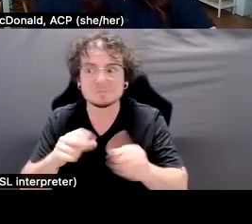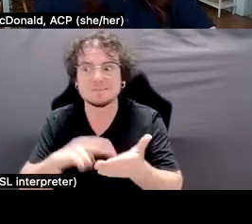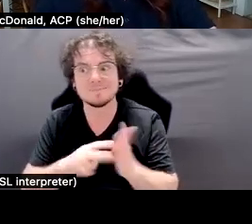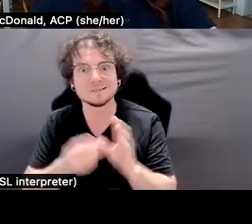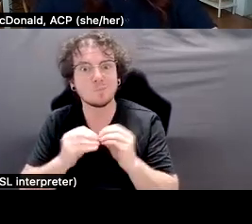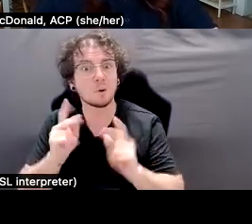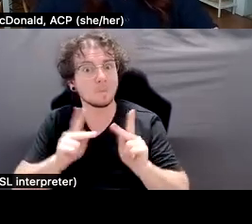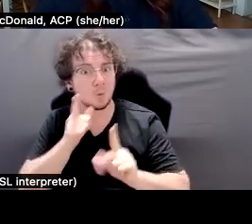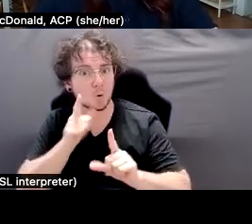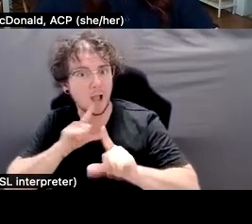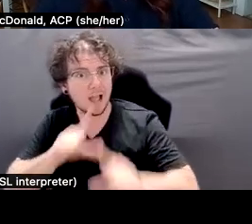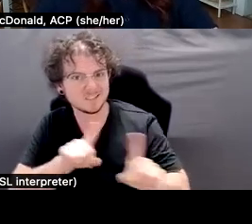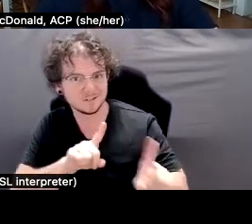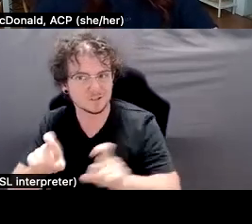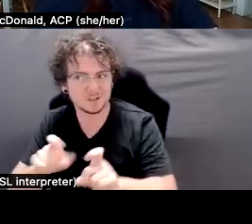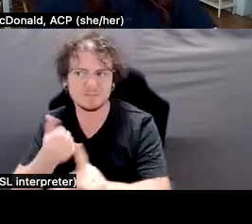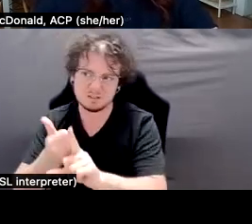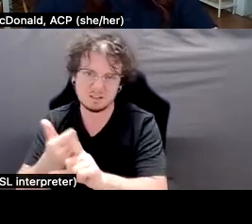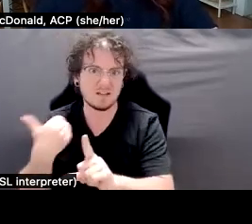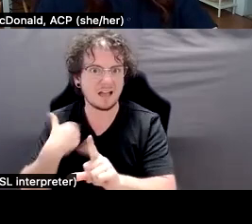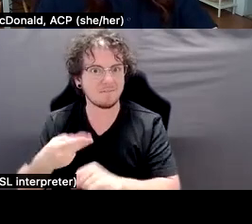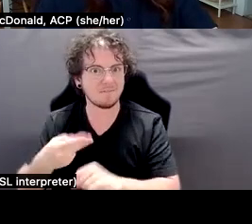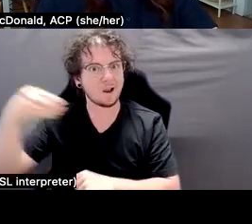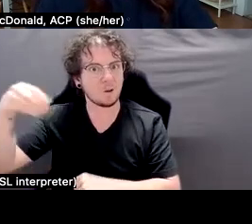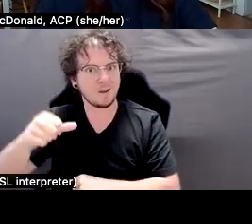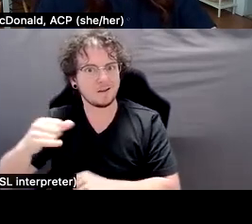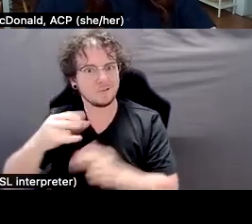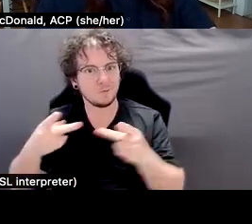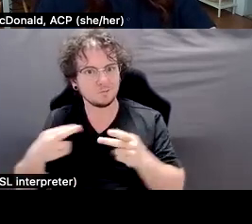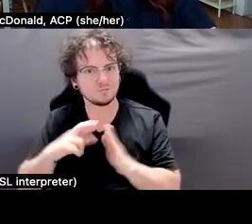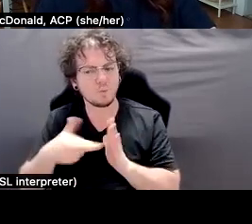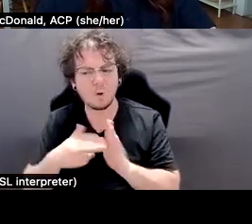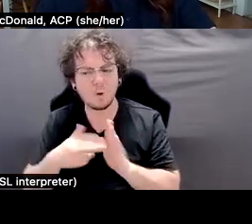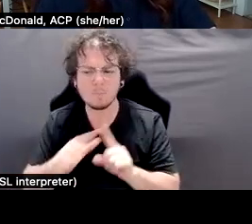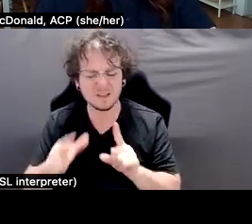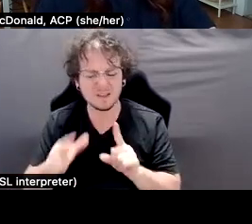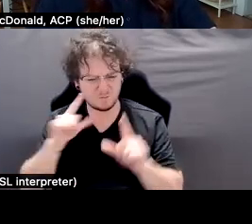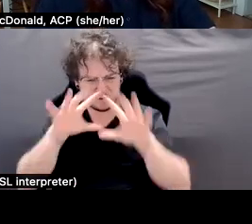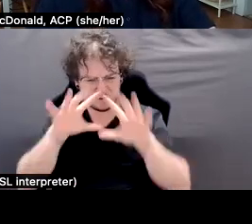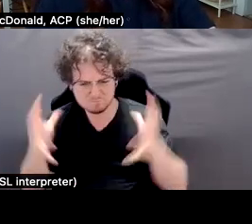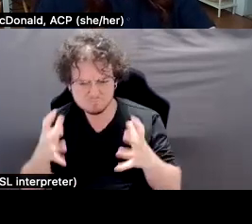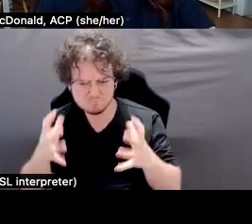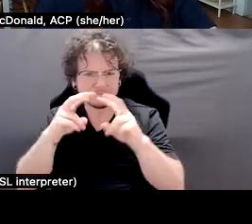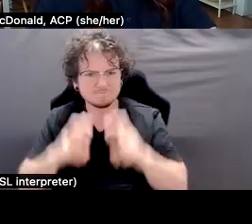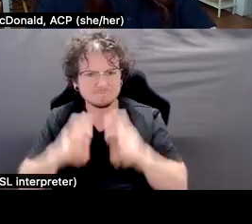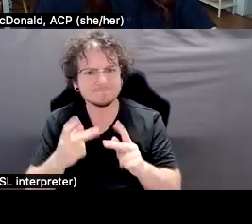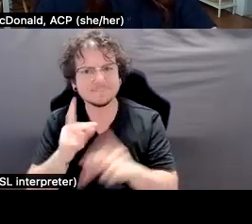I think taken as a whole, the data does suggest that salaries in book publishing are increasing.